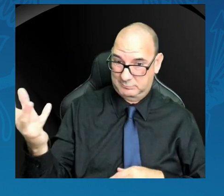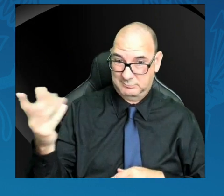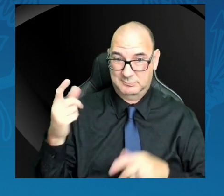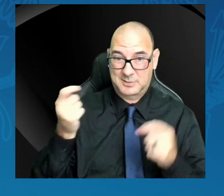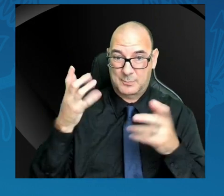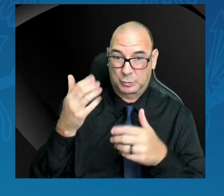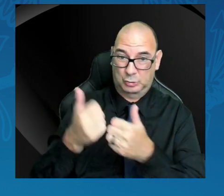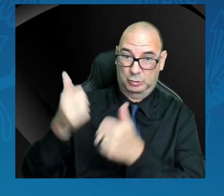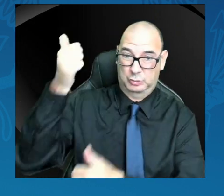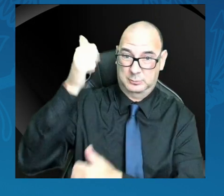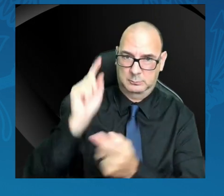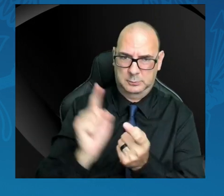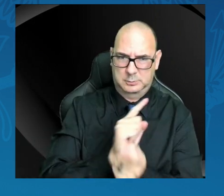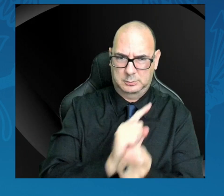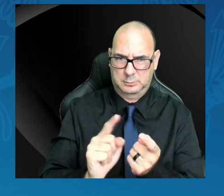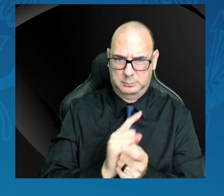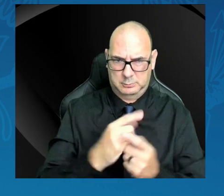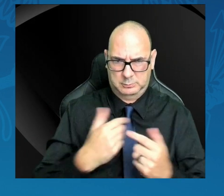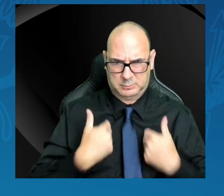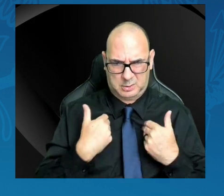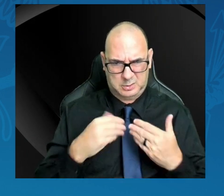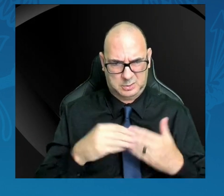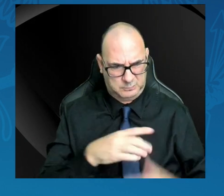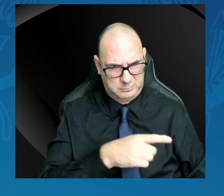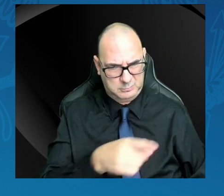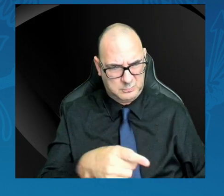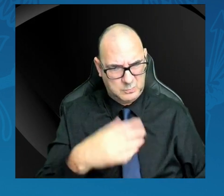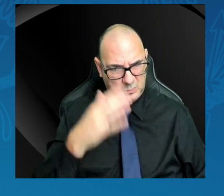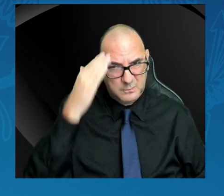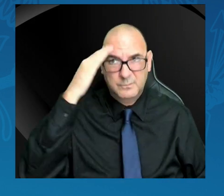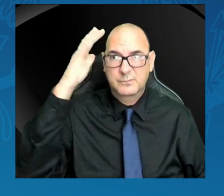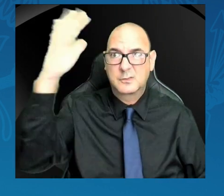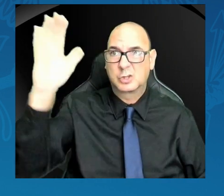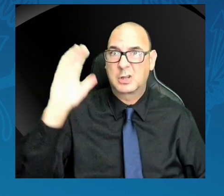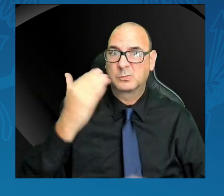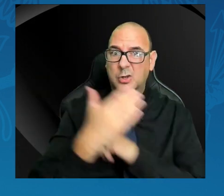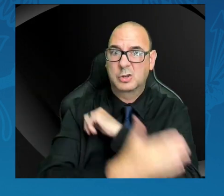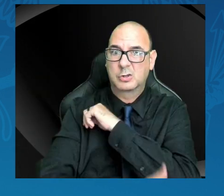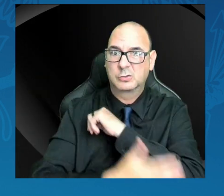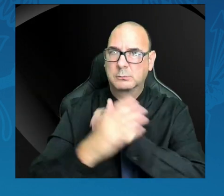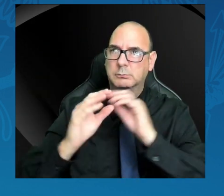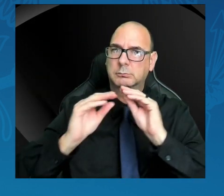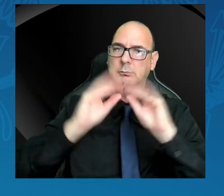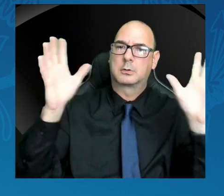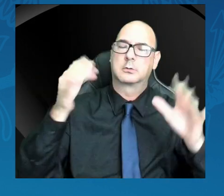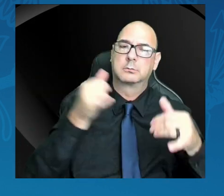I know the future of our nation is bright and I feel so very optimistic. So thank you for that.